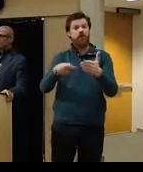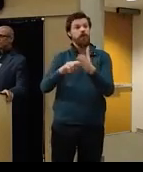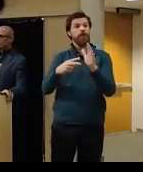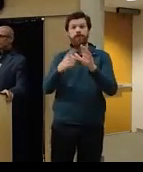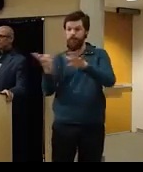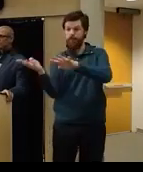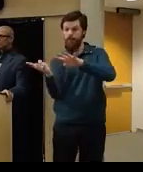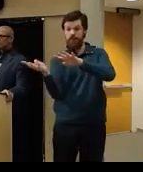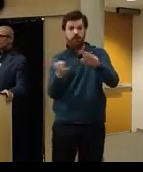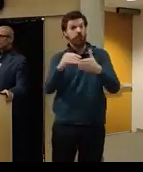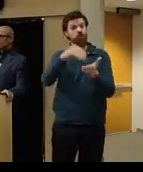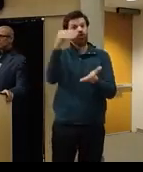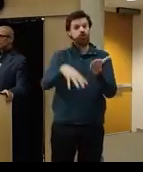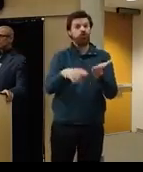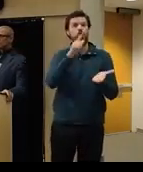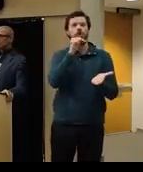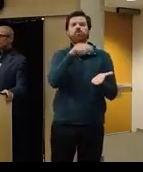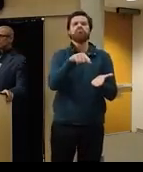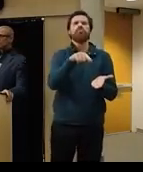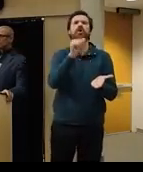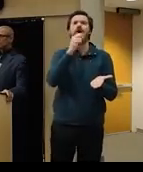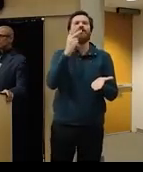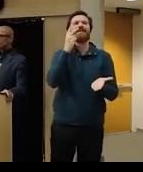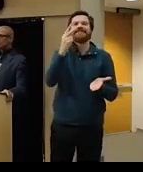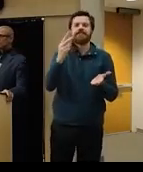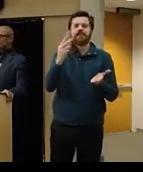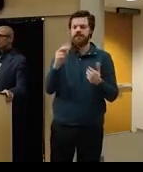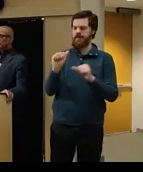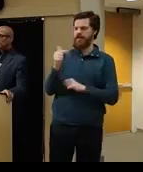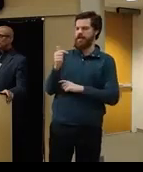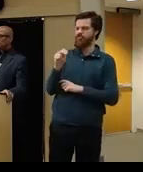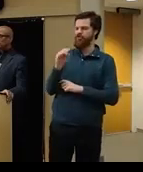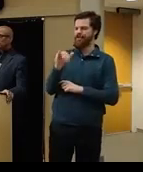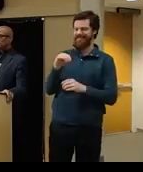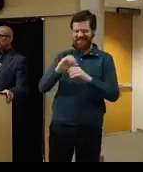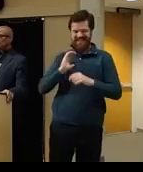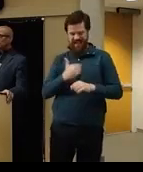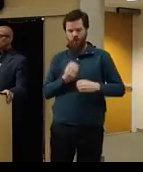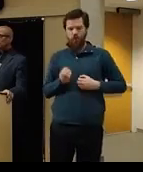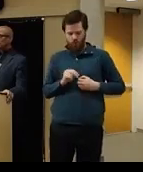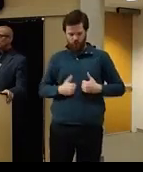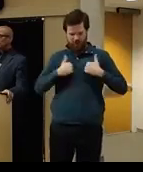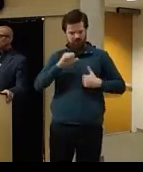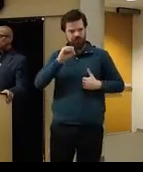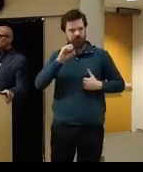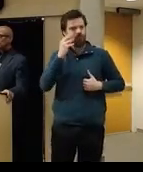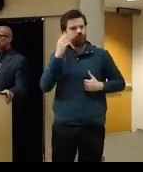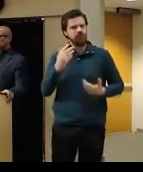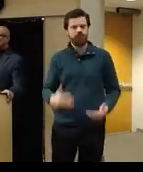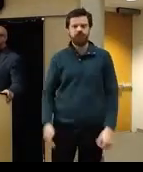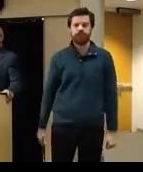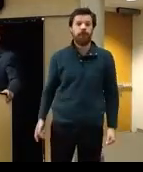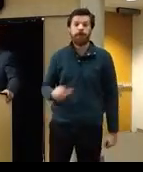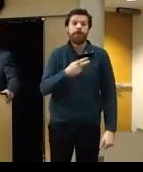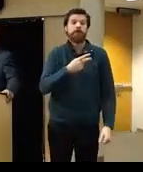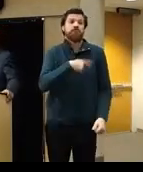students who don't see agency in our own lived experiences personally I don't think much of the